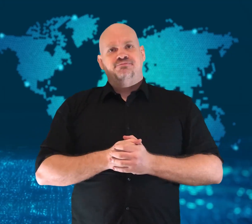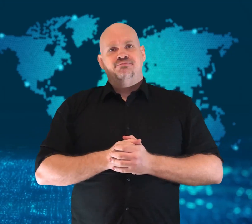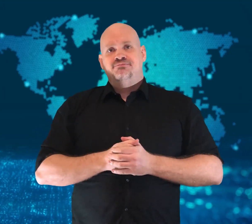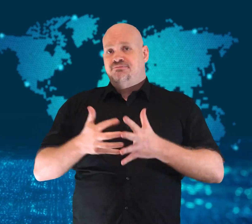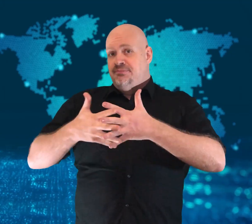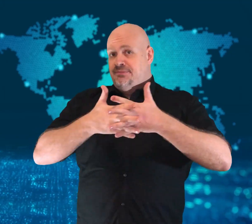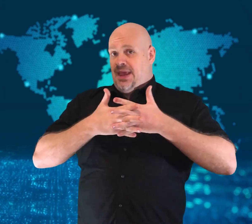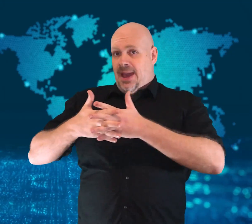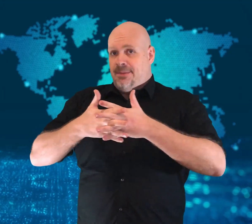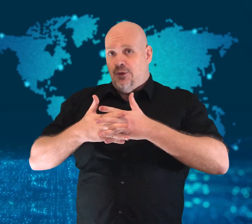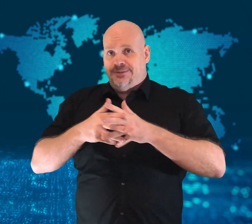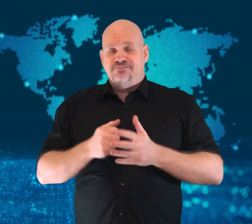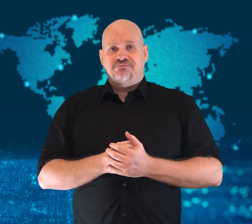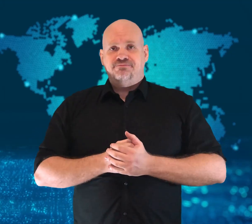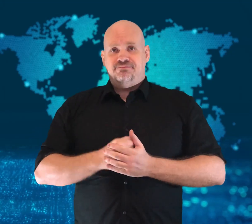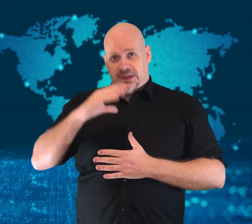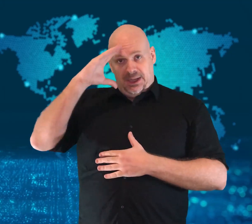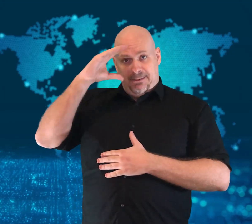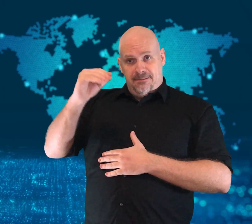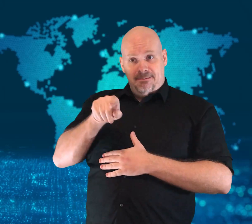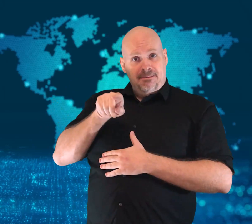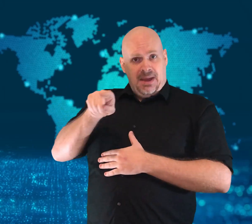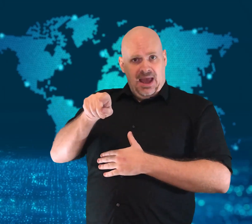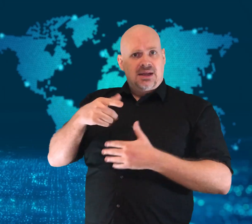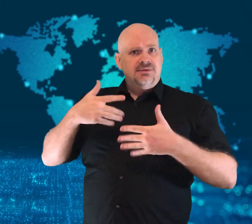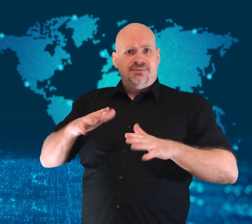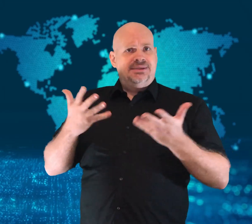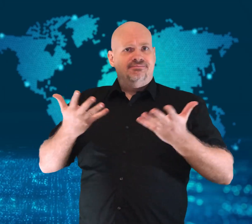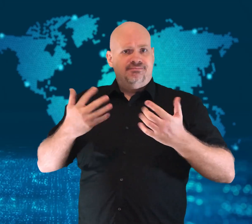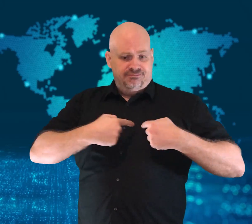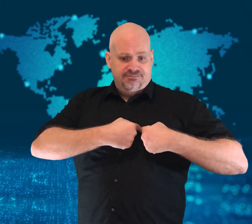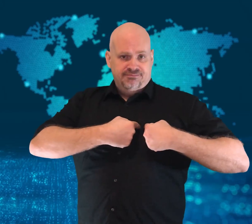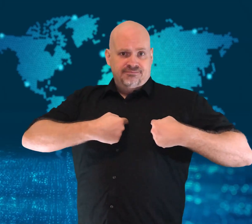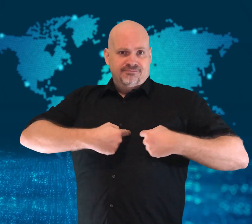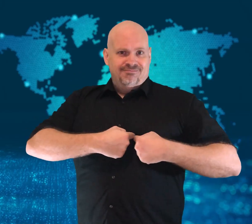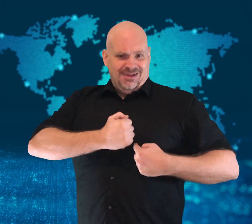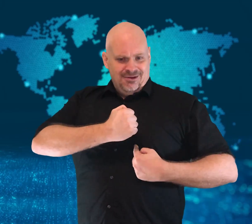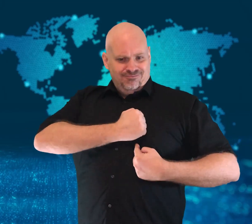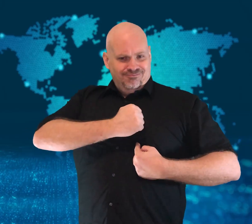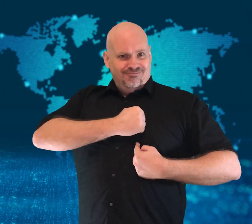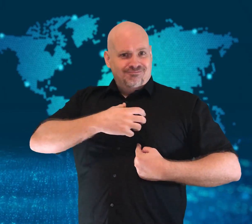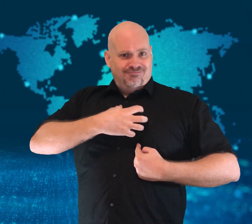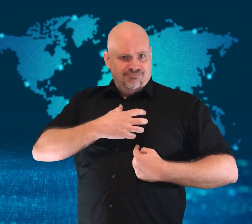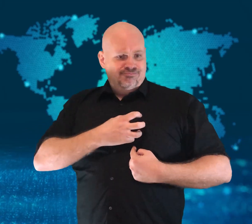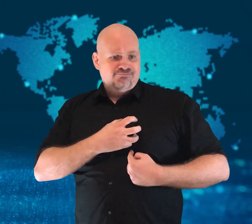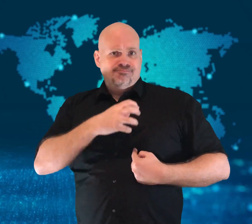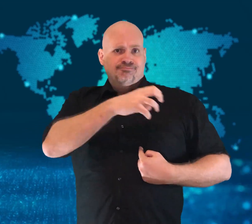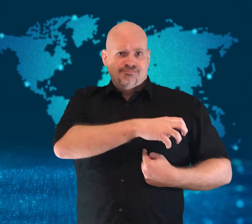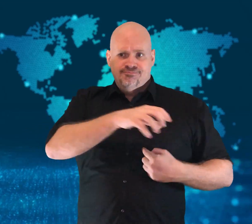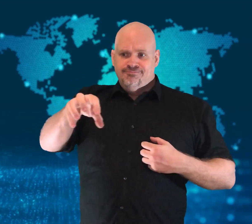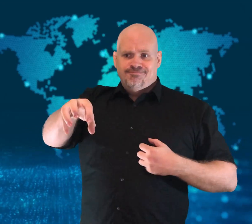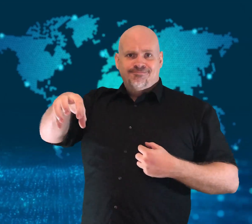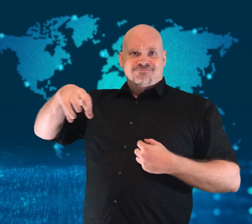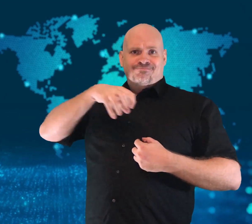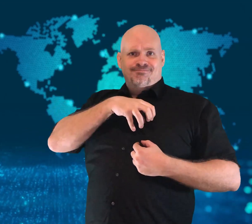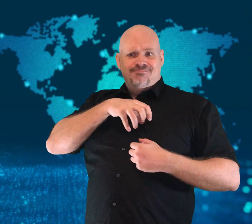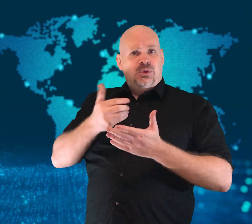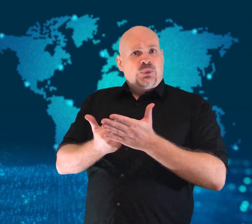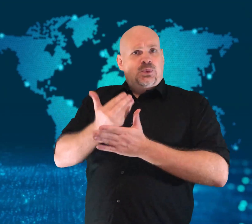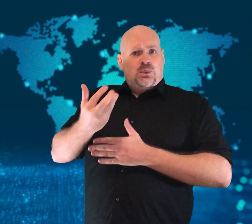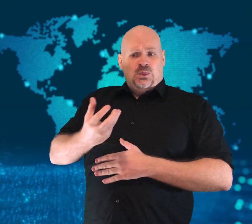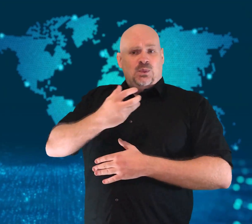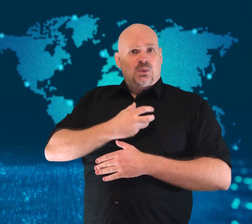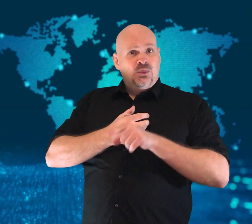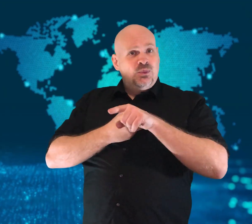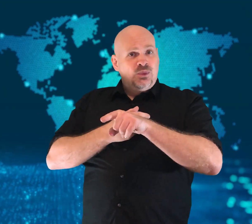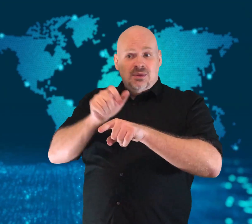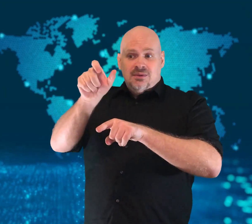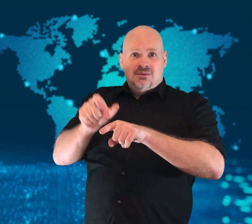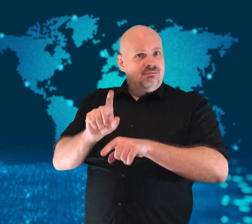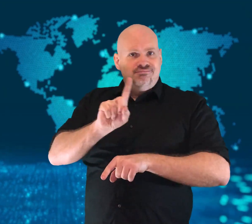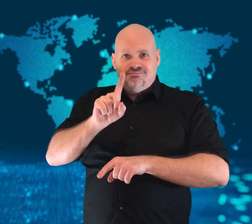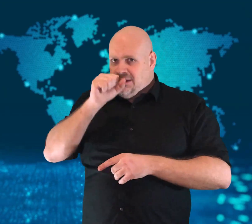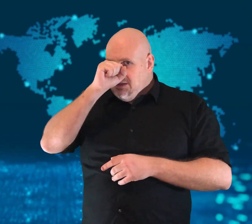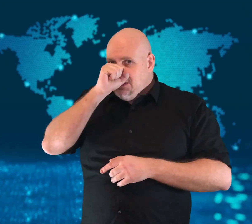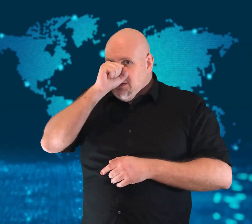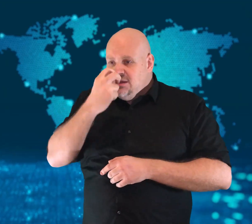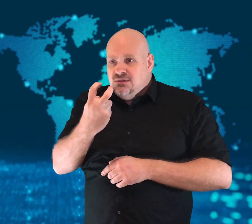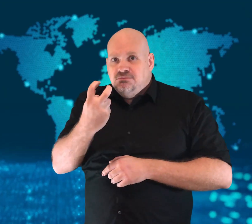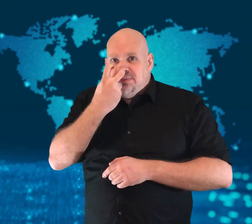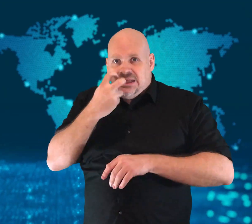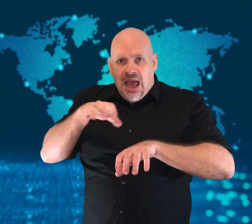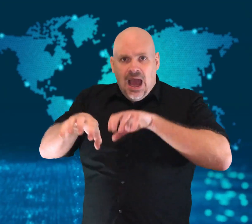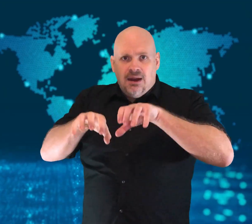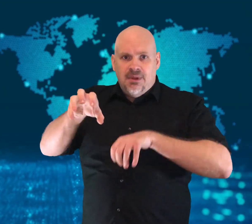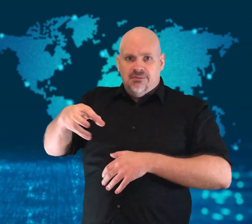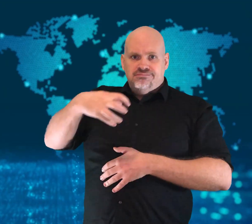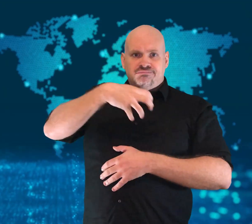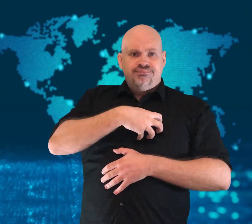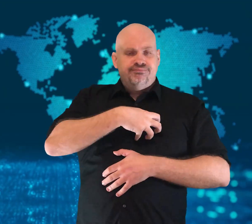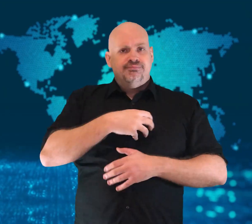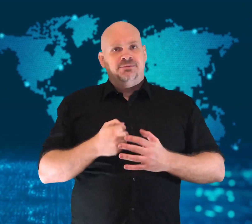Man gets pig heart